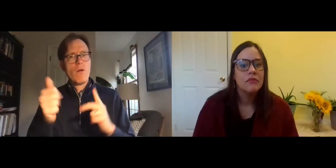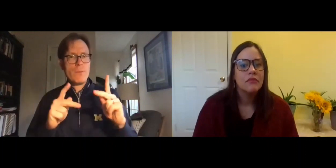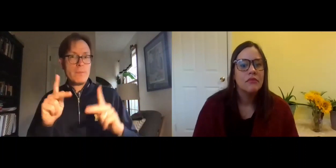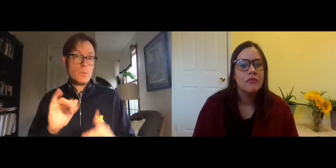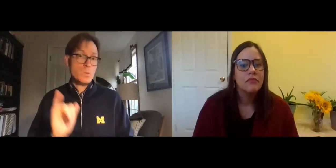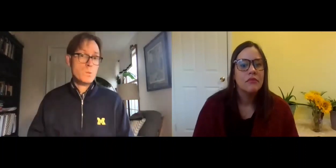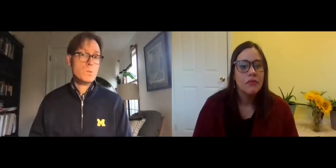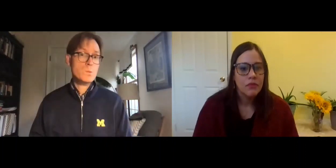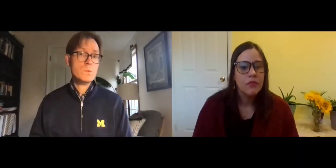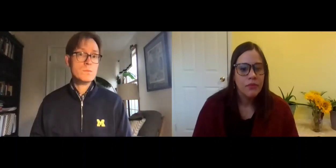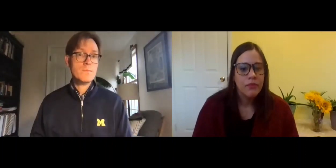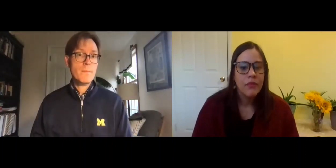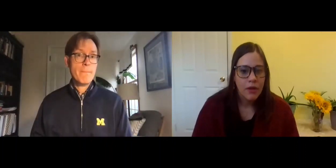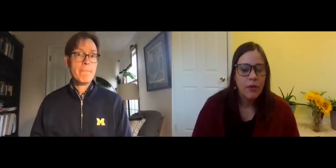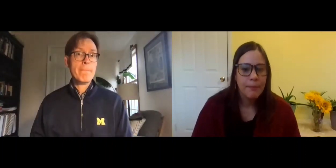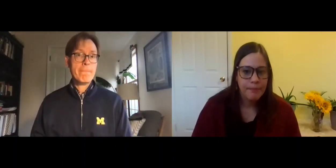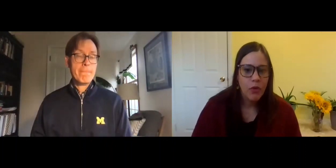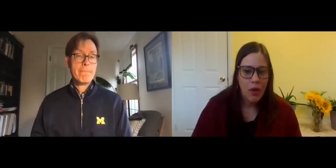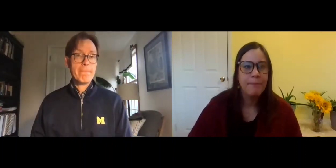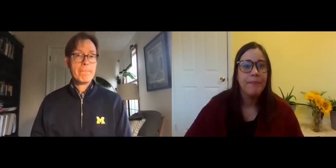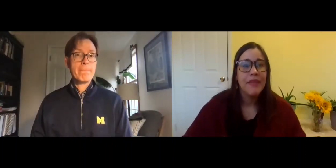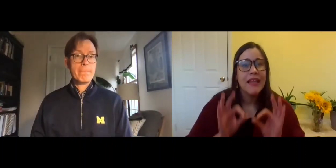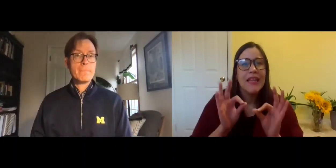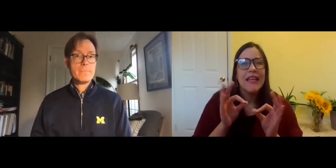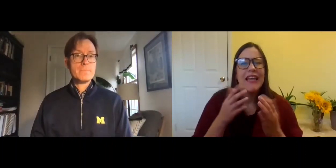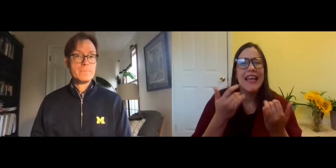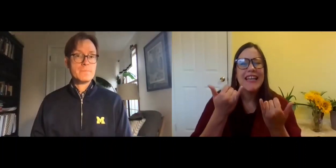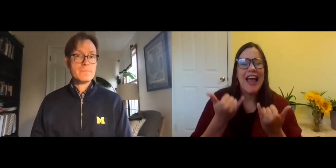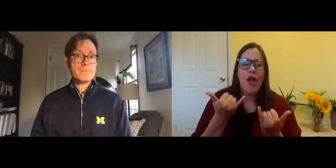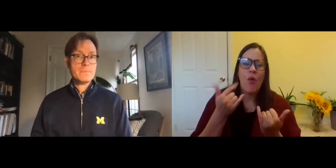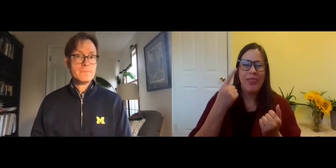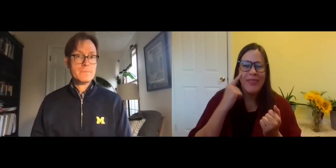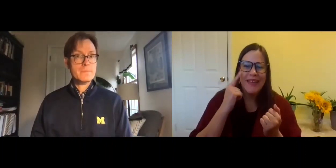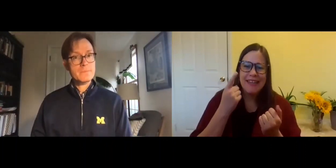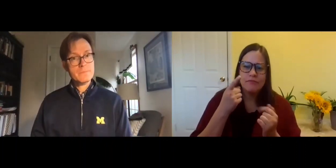maybe even passing away so we need to consider that option too.